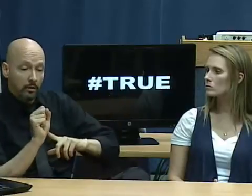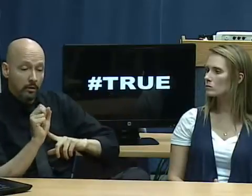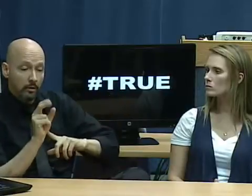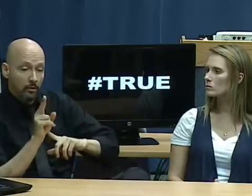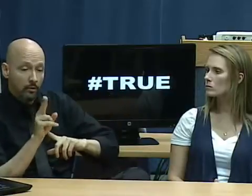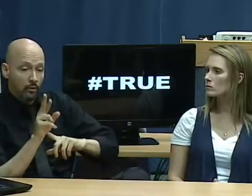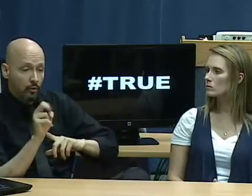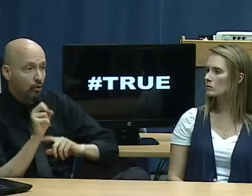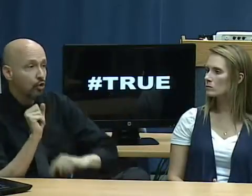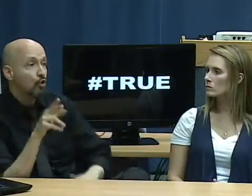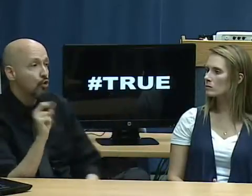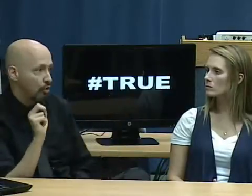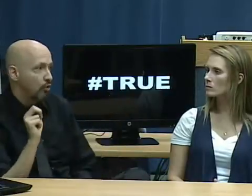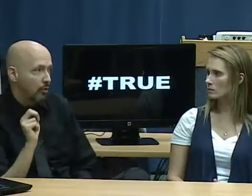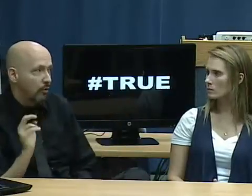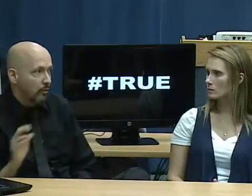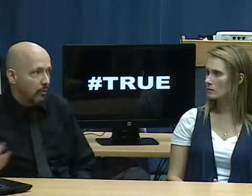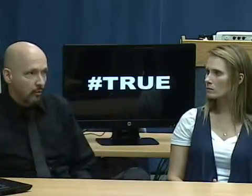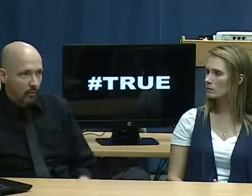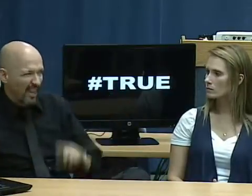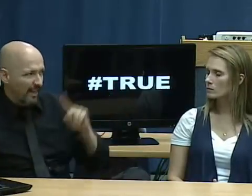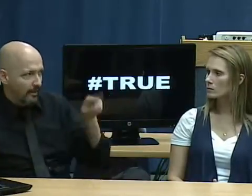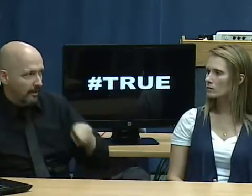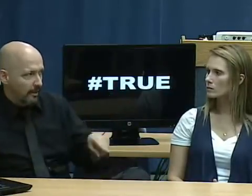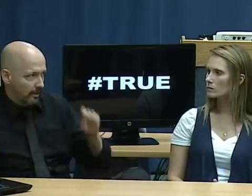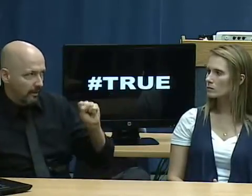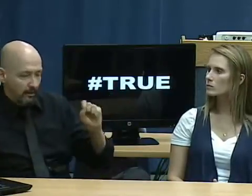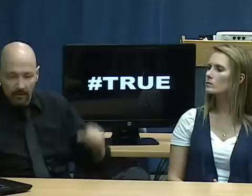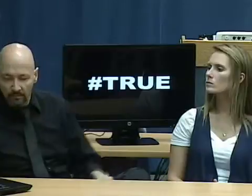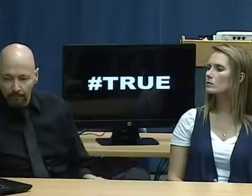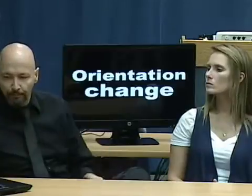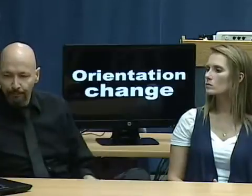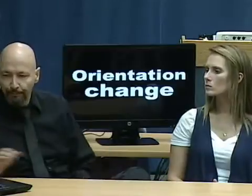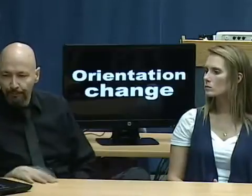S-U-R-E and #SURE It zigs.